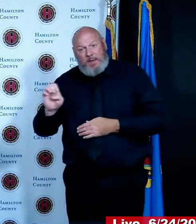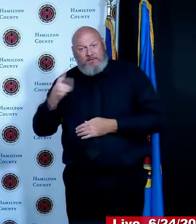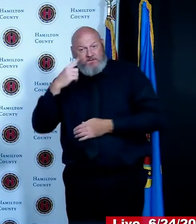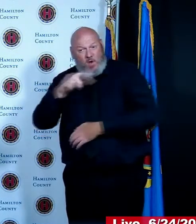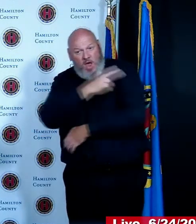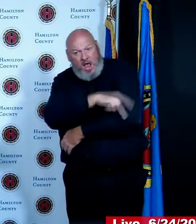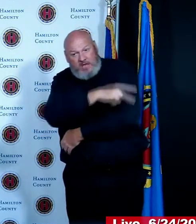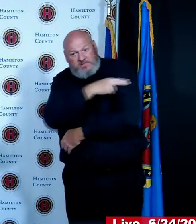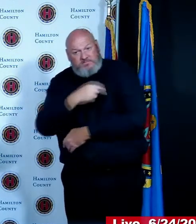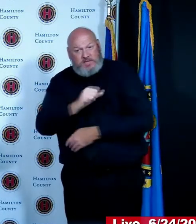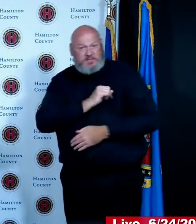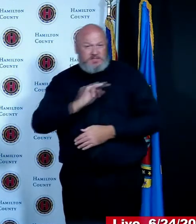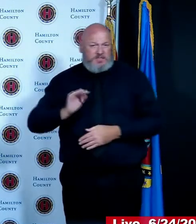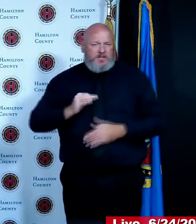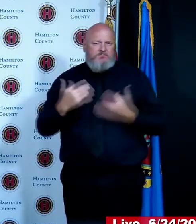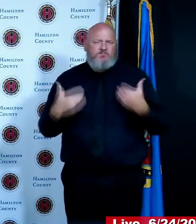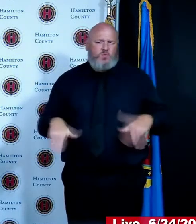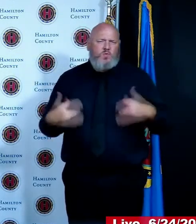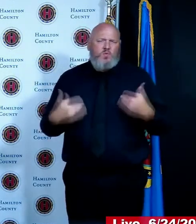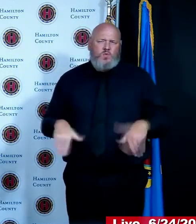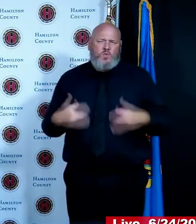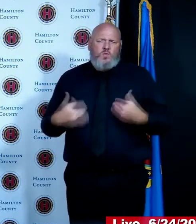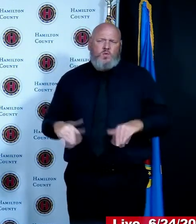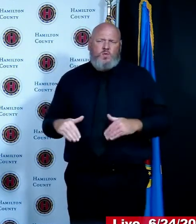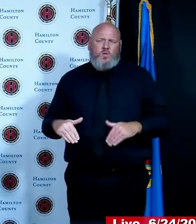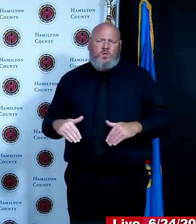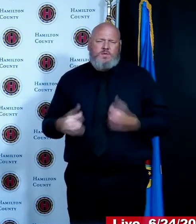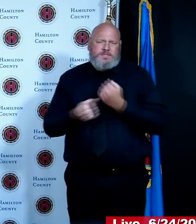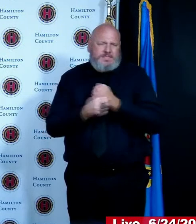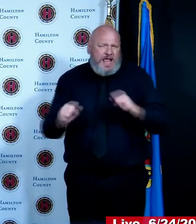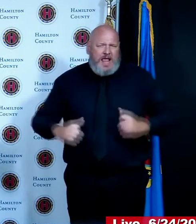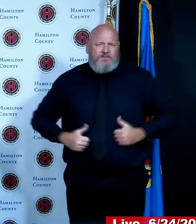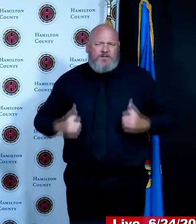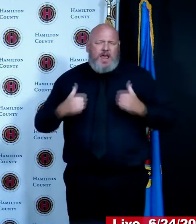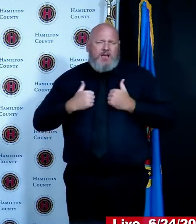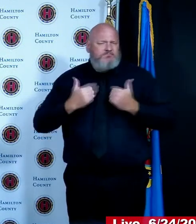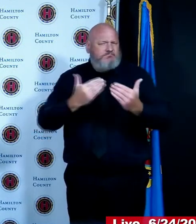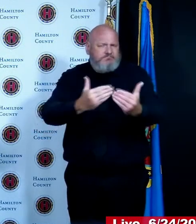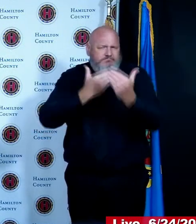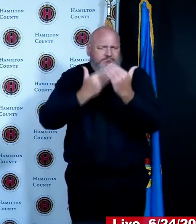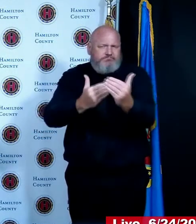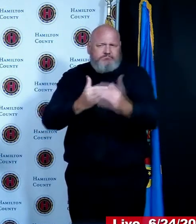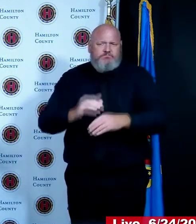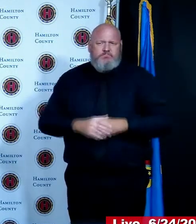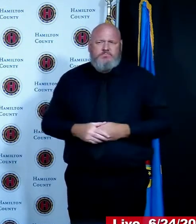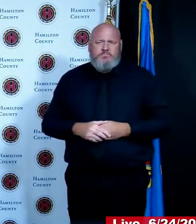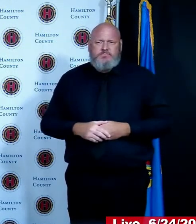providers to preserve and receive the necessary PPE to safely take care of us